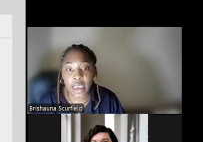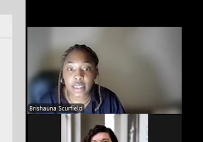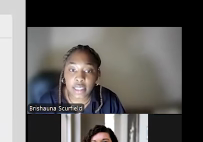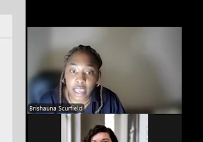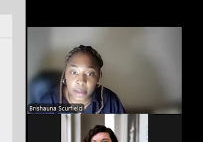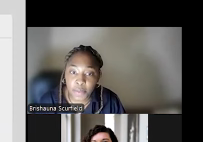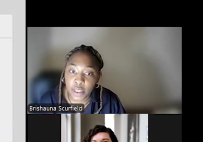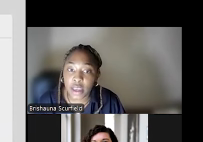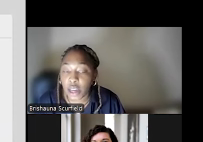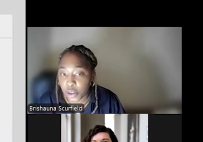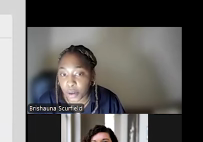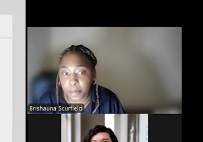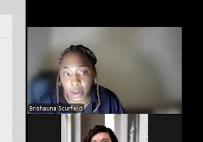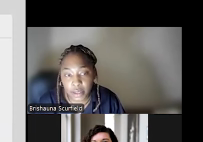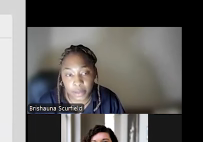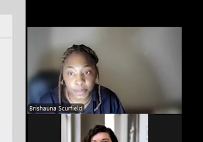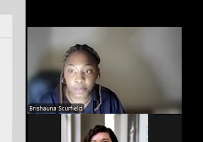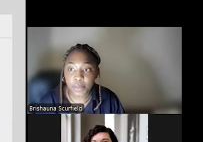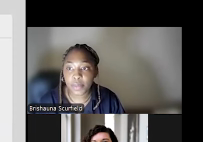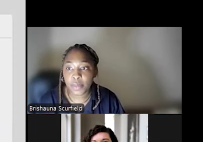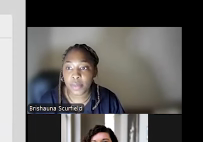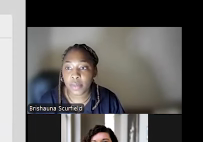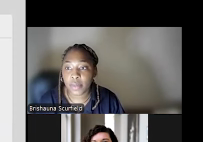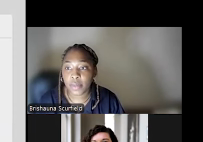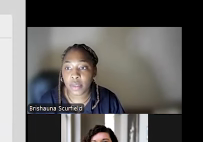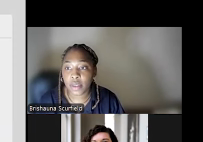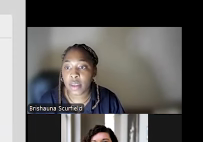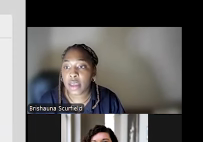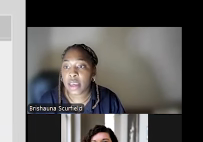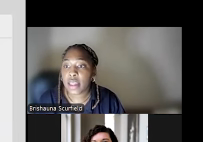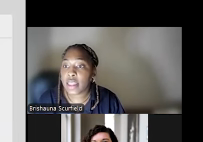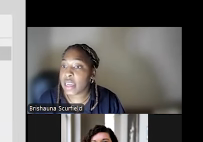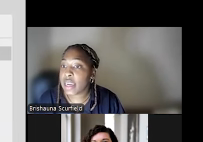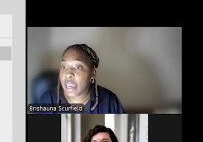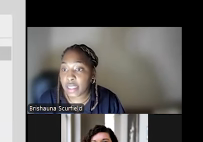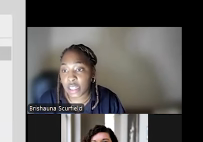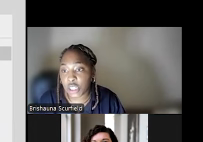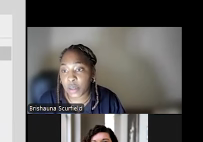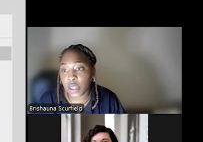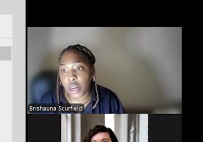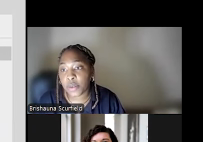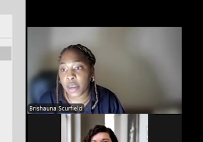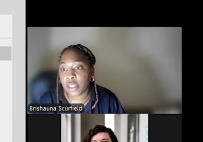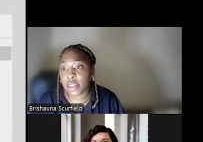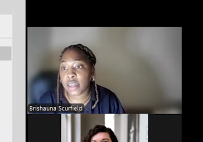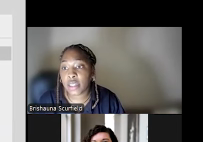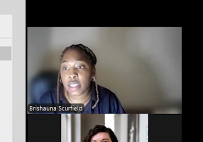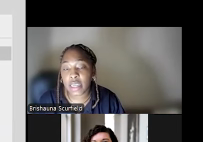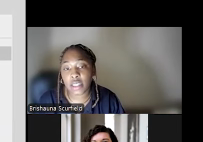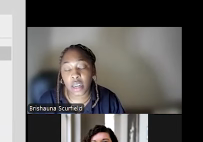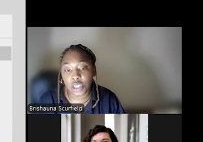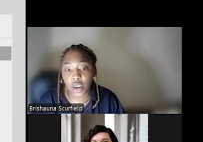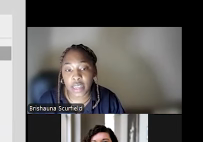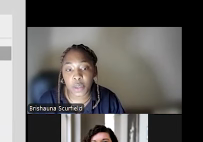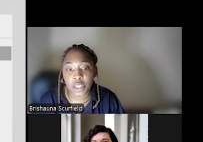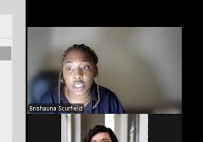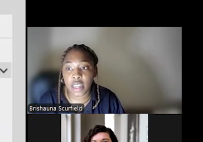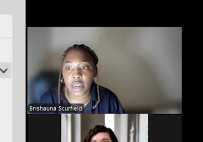And same for the other box. The next issue is hardto- read text contrast, which is just